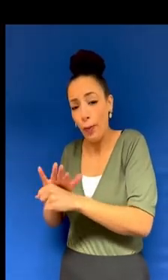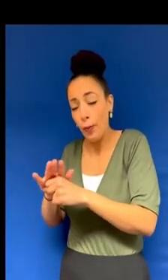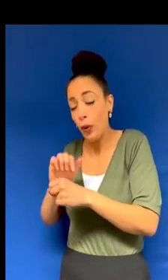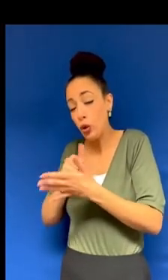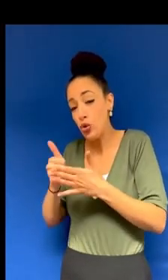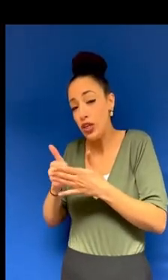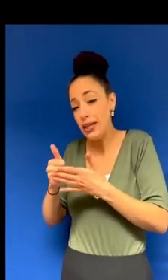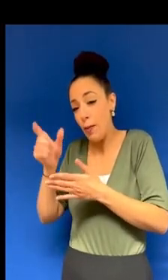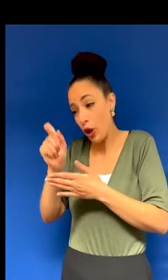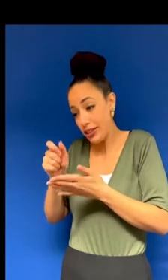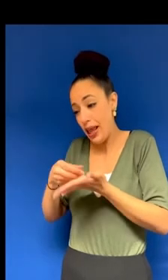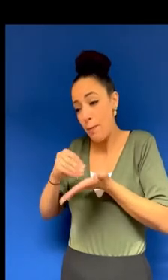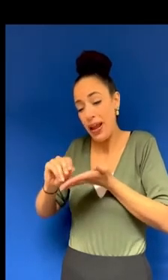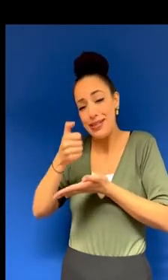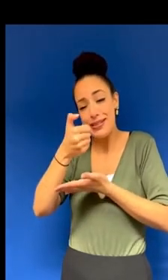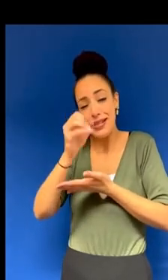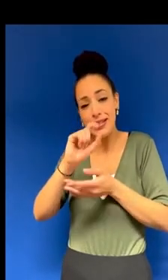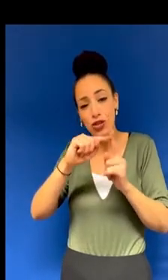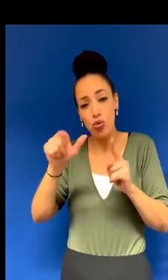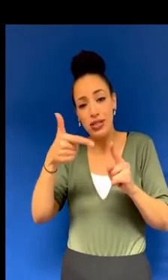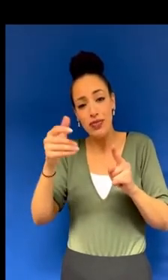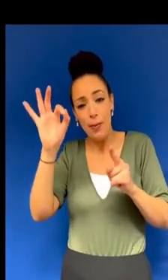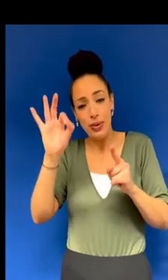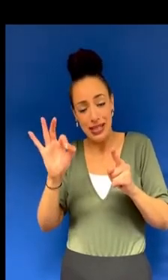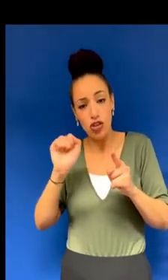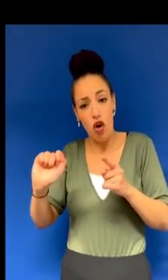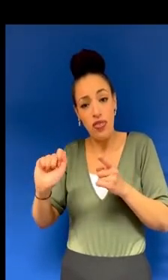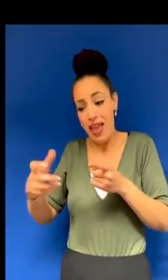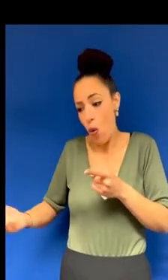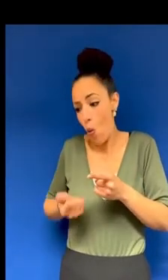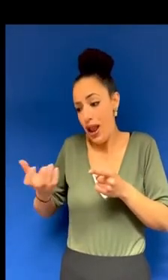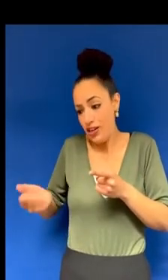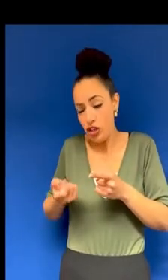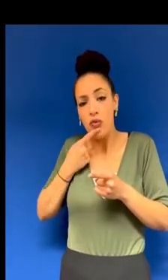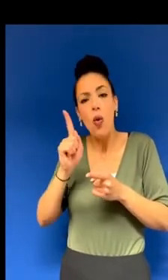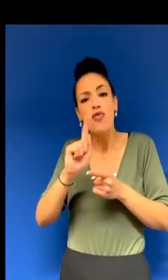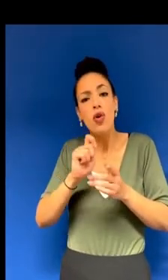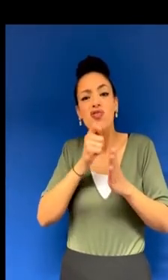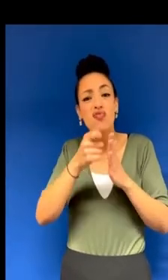people were already struggling to pay their rent. On average a Newham renter will pay between